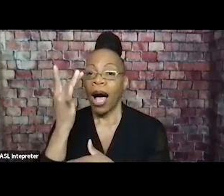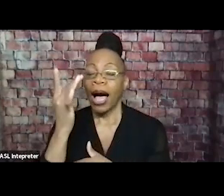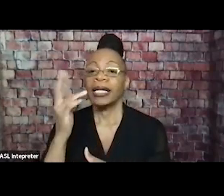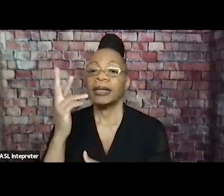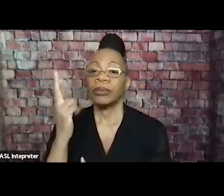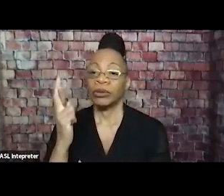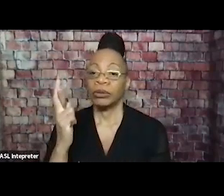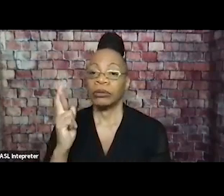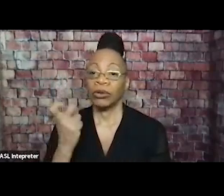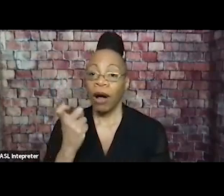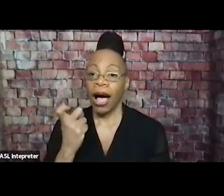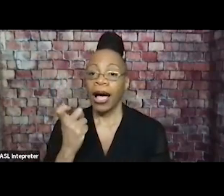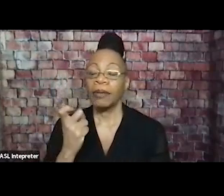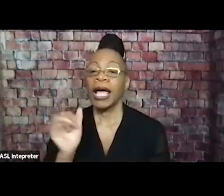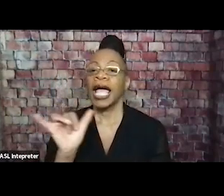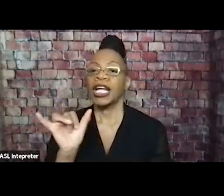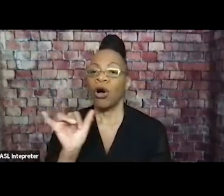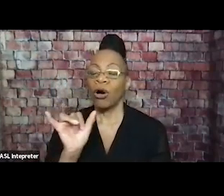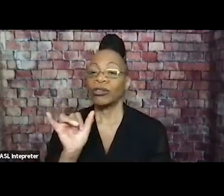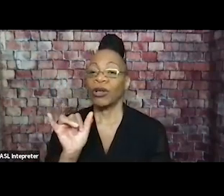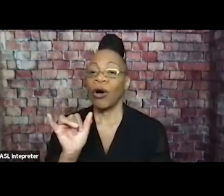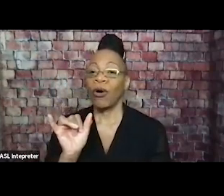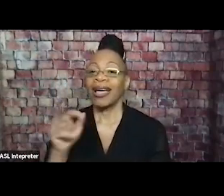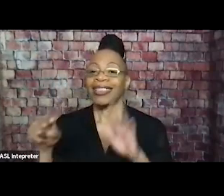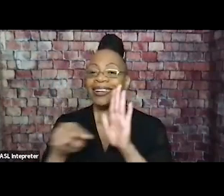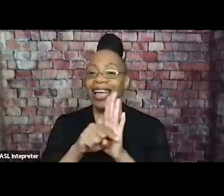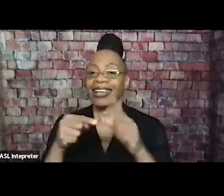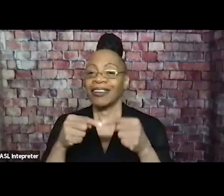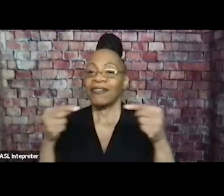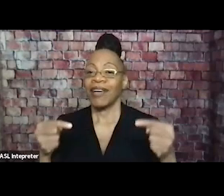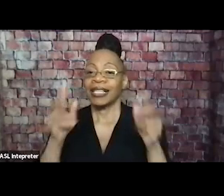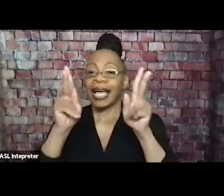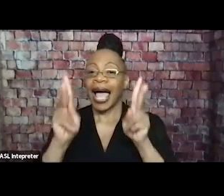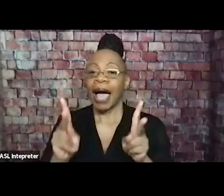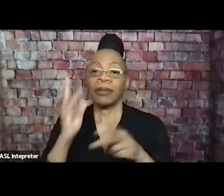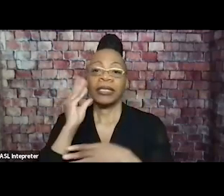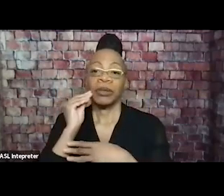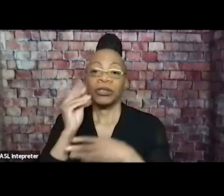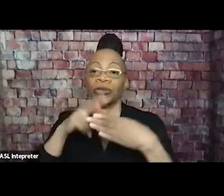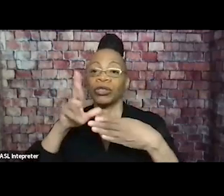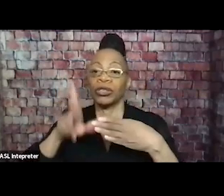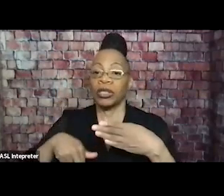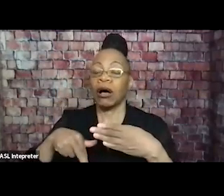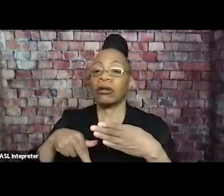and the side effects that the applicant experiences as a result of taking that prescribed medication.